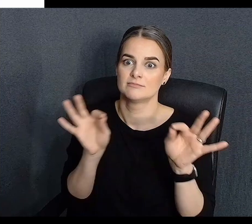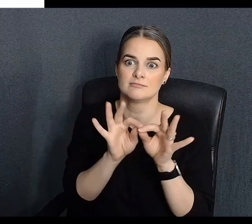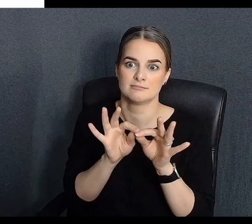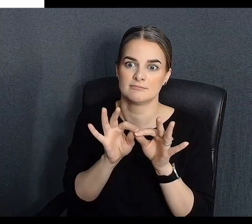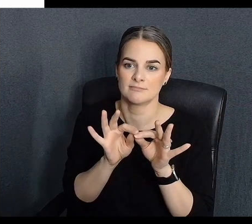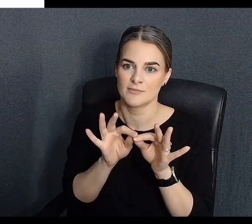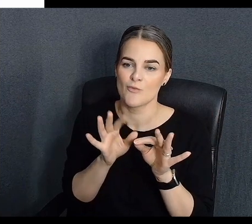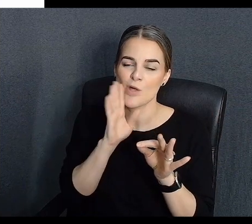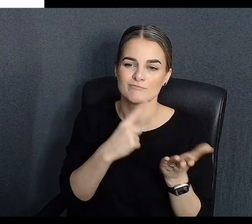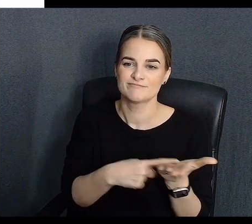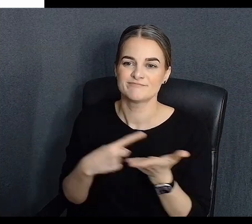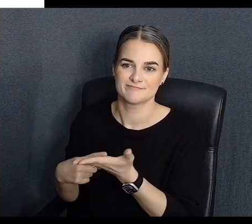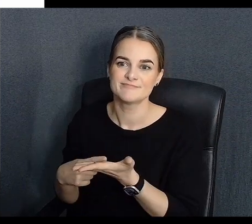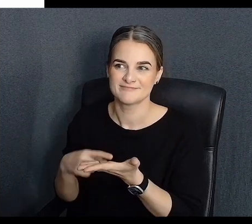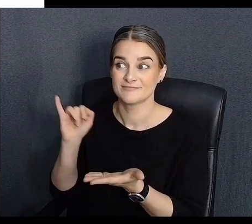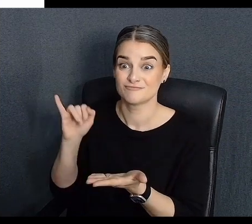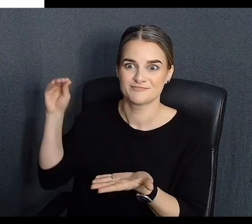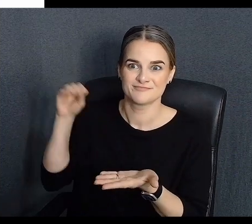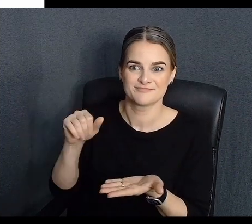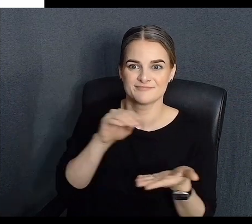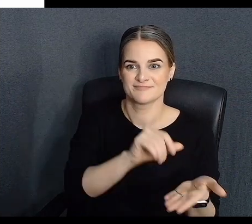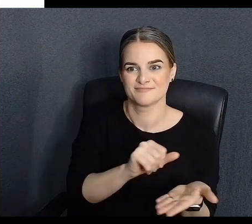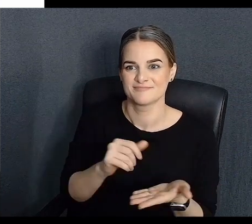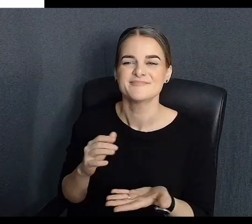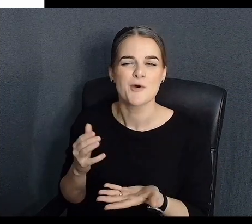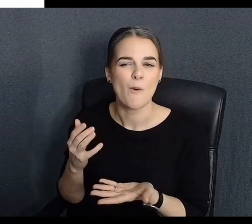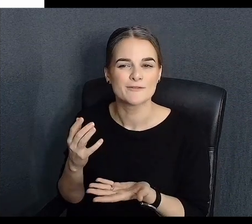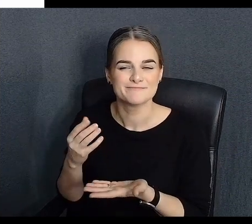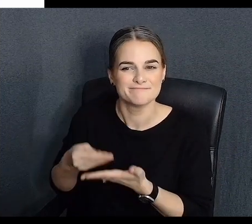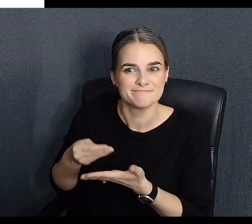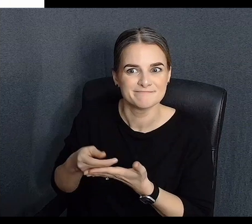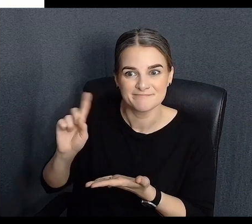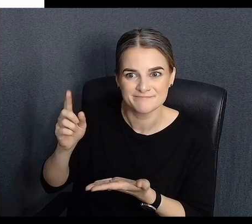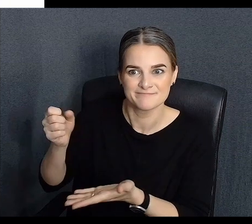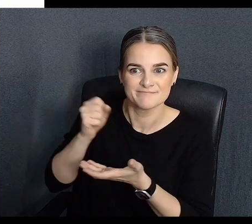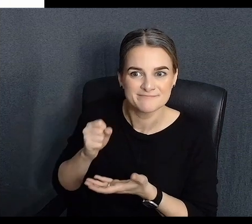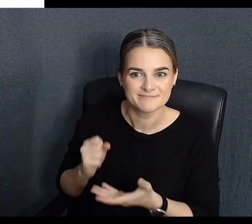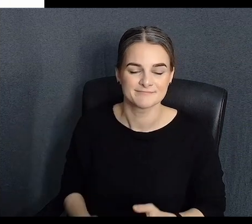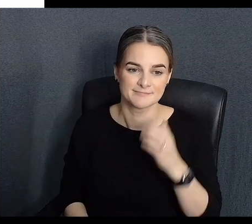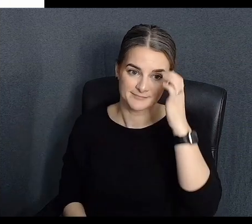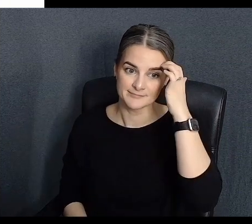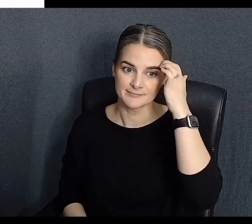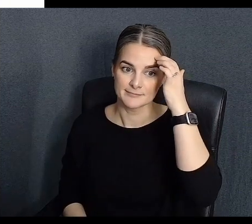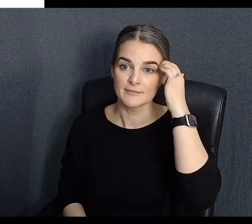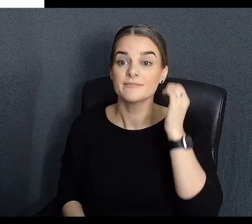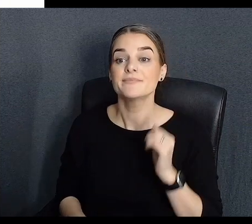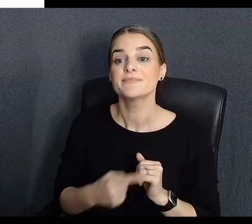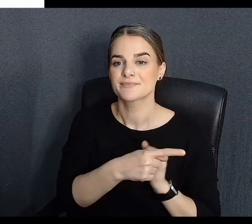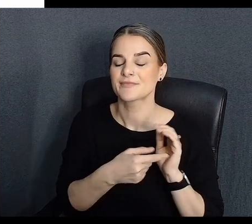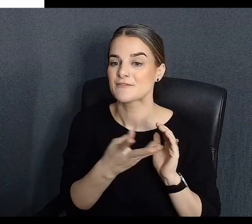So here on this slide, are just a few more examples of different types of dedicated speech-generating devices.